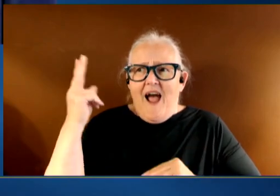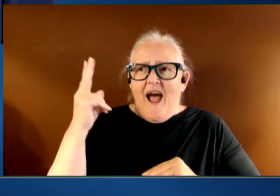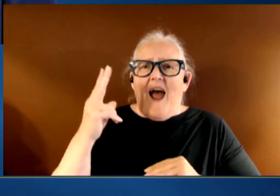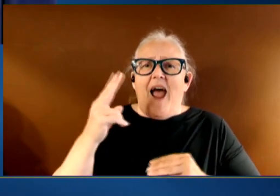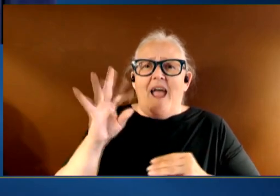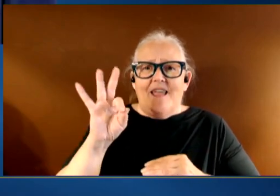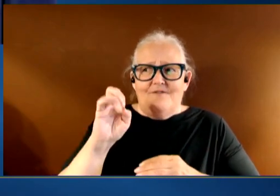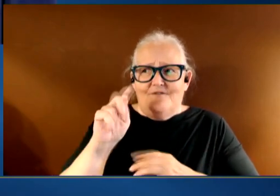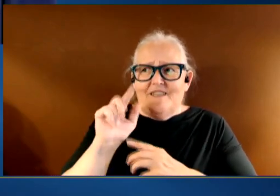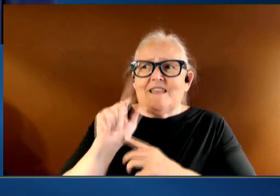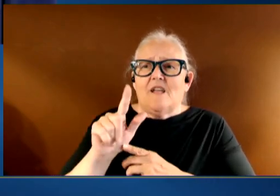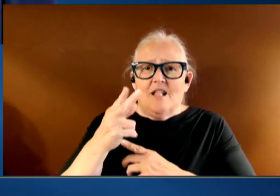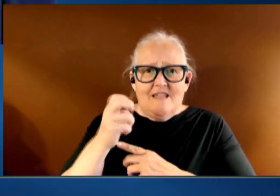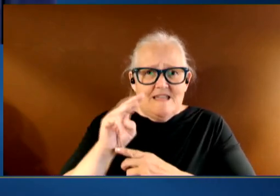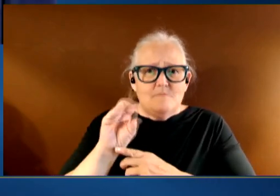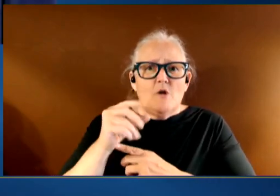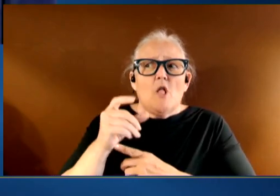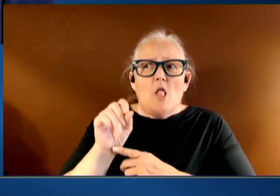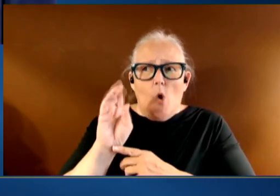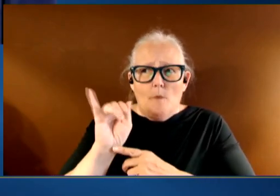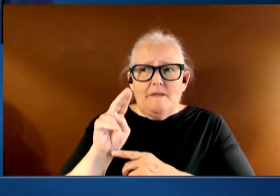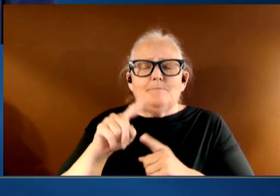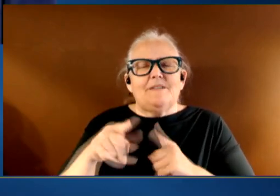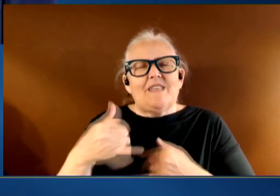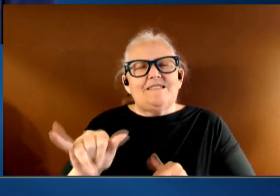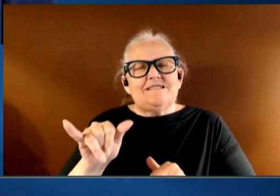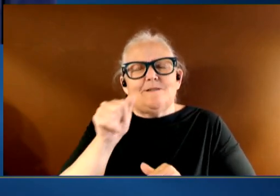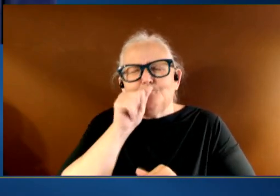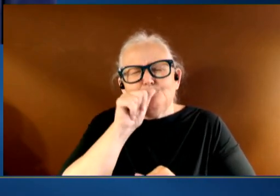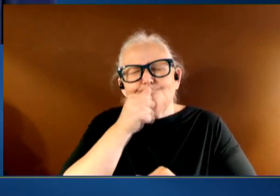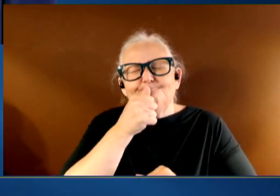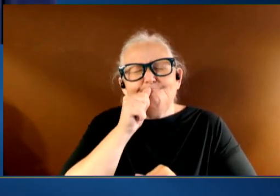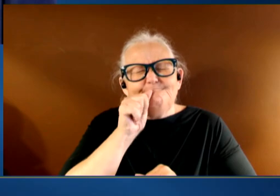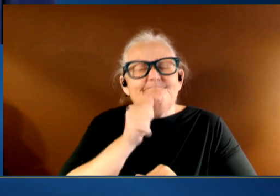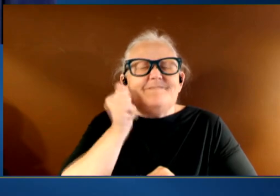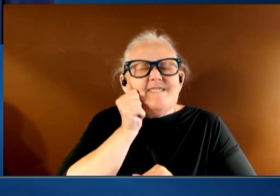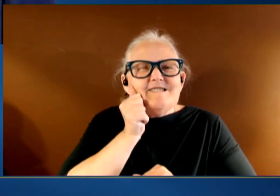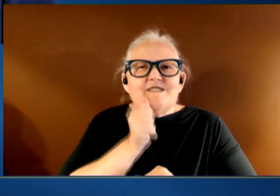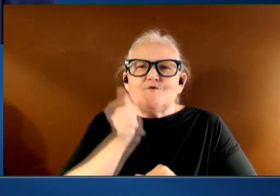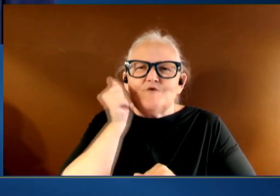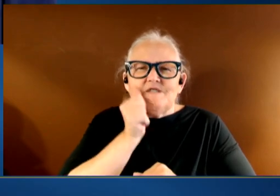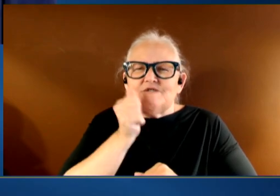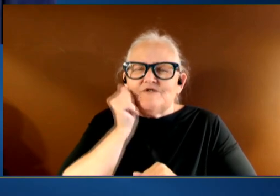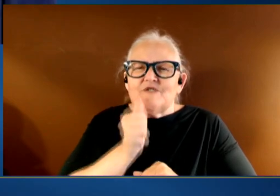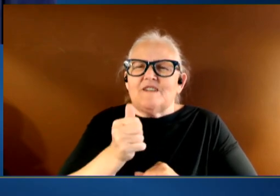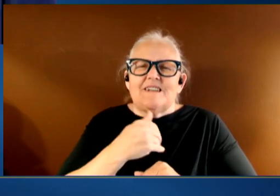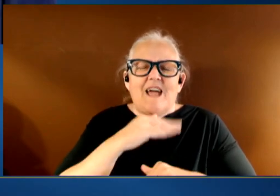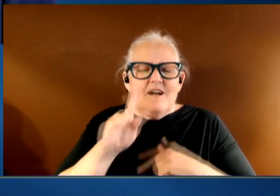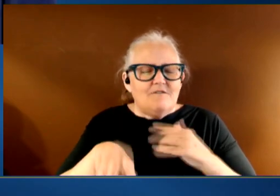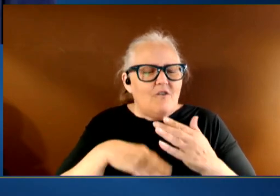have pain daily. They have avascular necrosis. And they are -- these are pediatric patients.